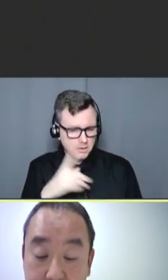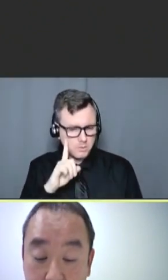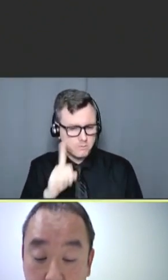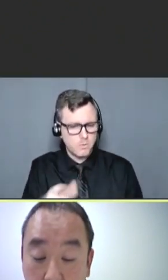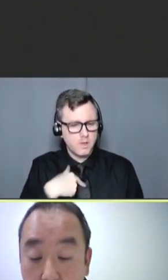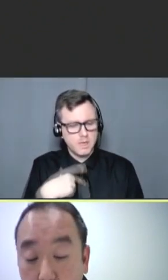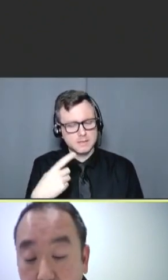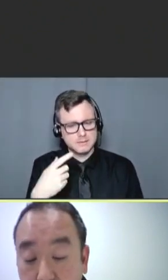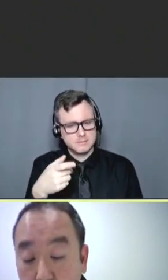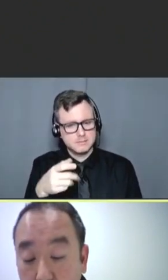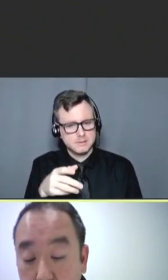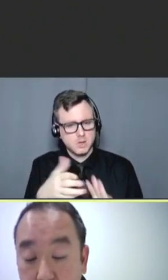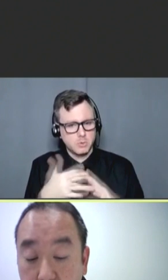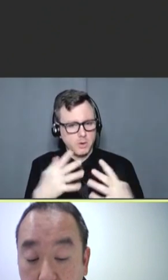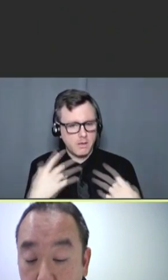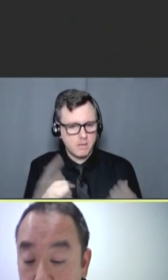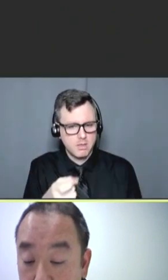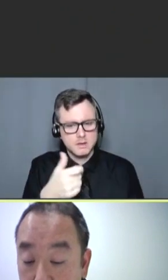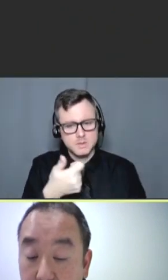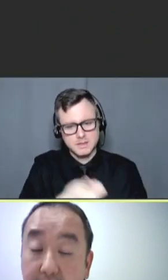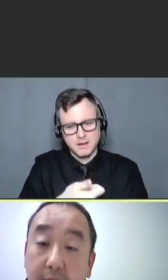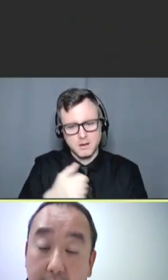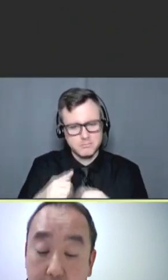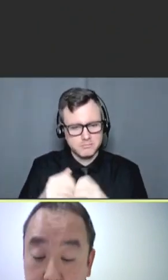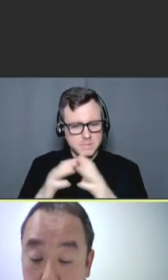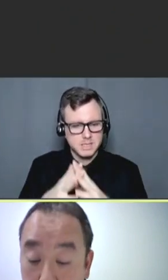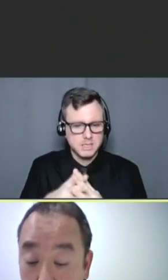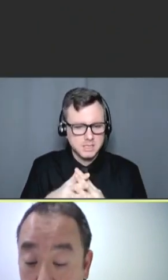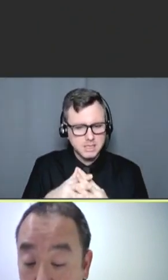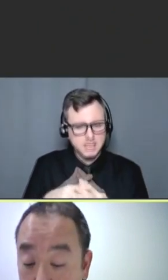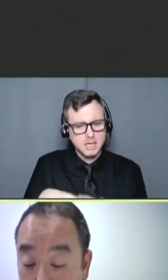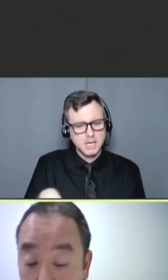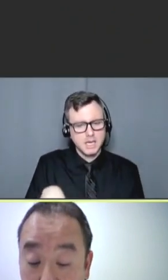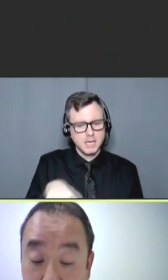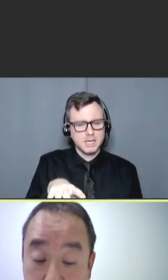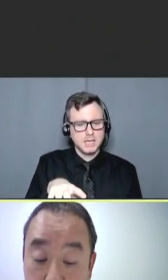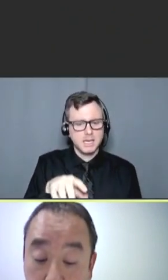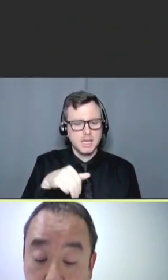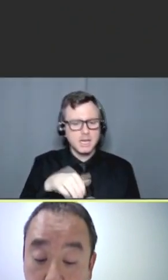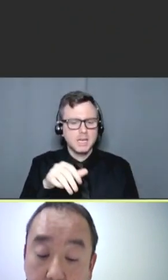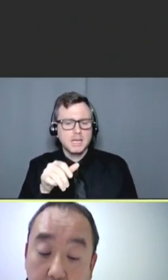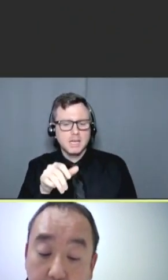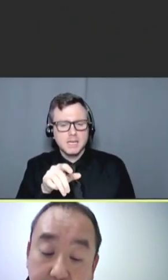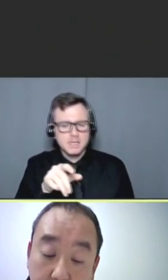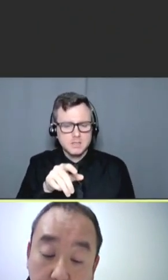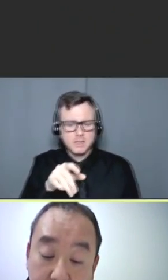with the support of the Lakewood community and surrounding community organizations. We see over